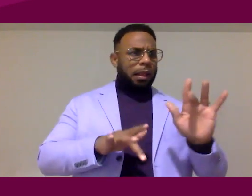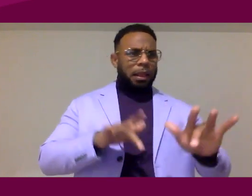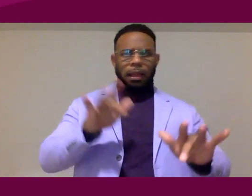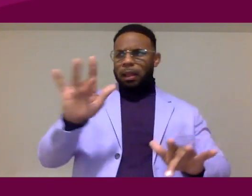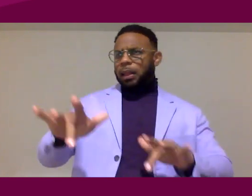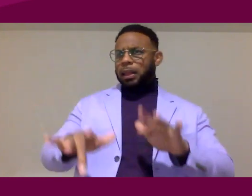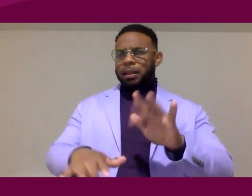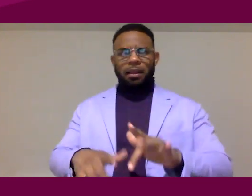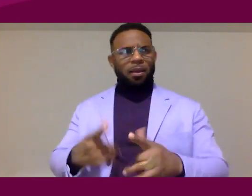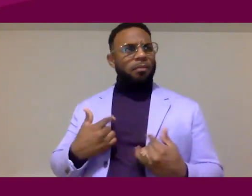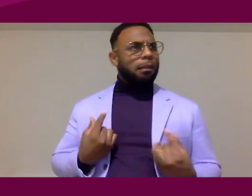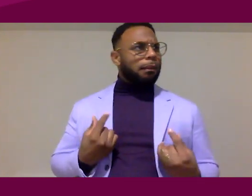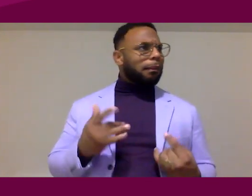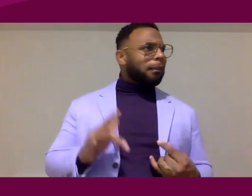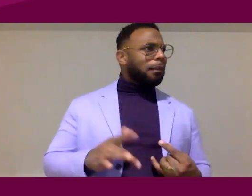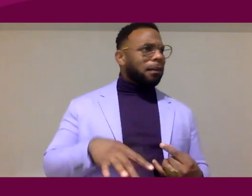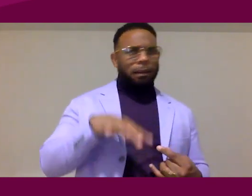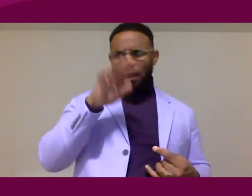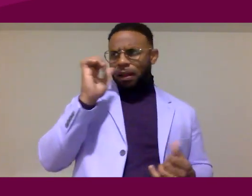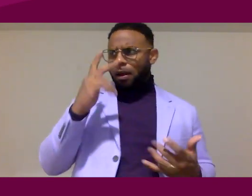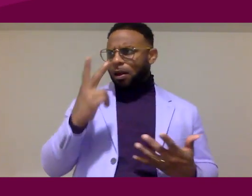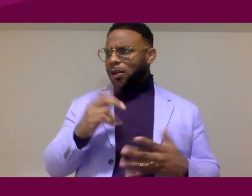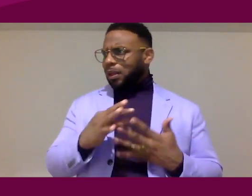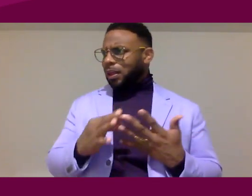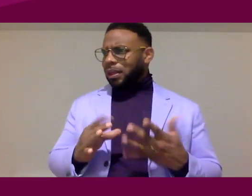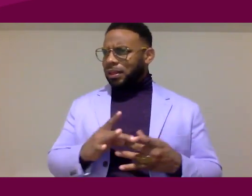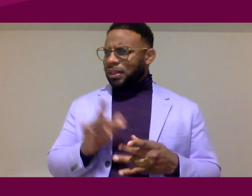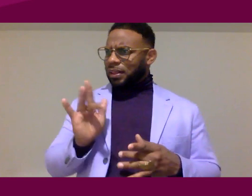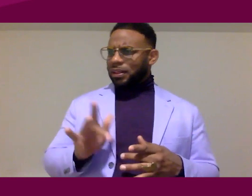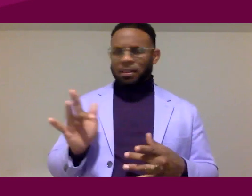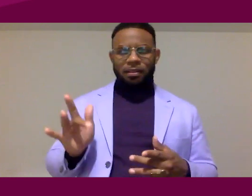What am I clicking on if all three options say click here?